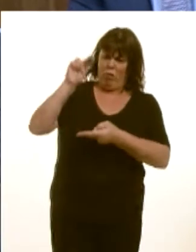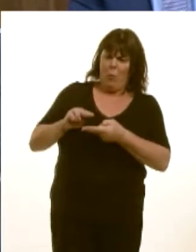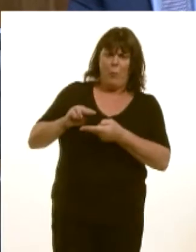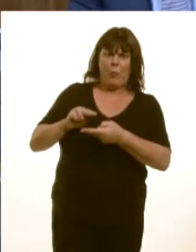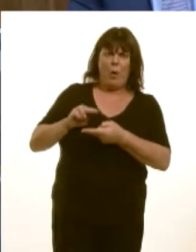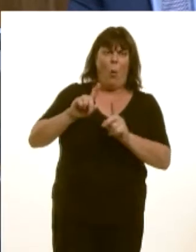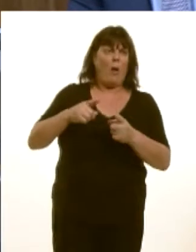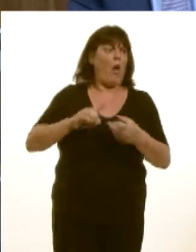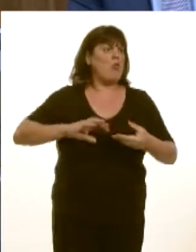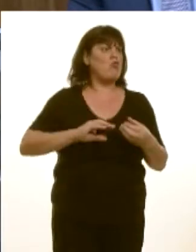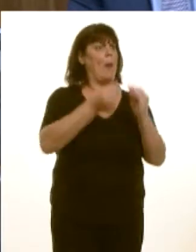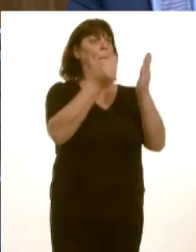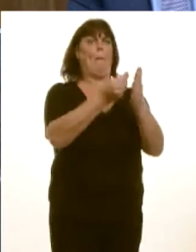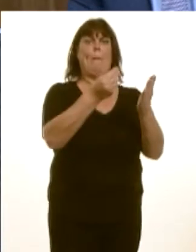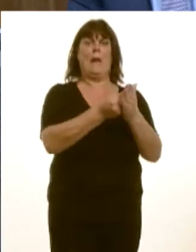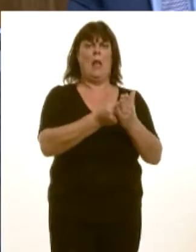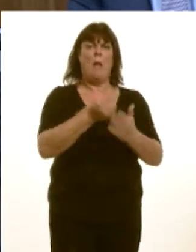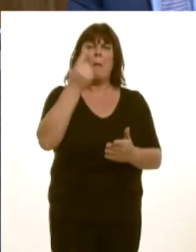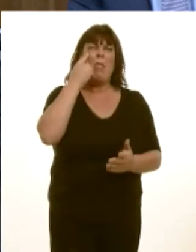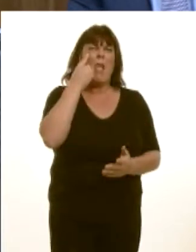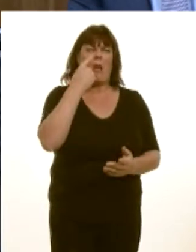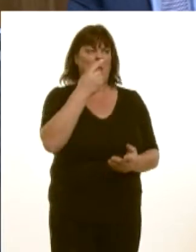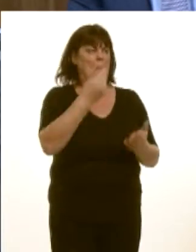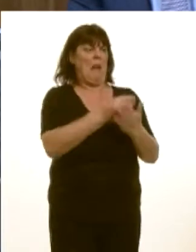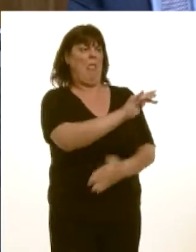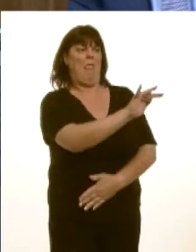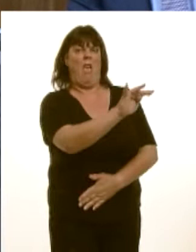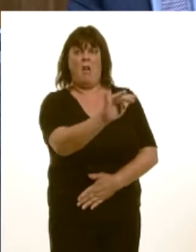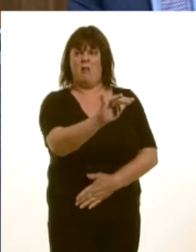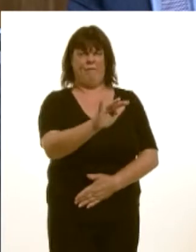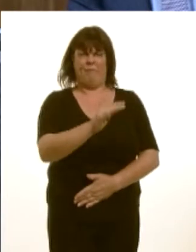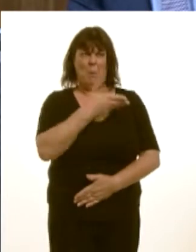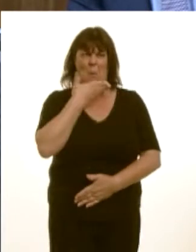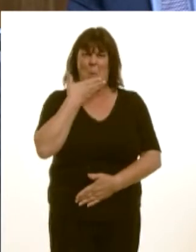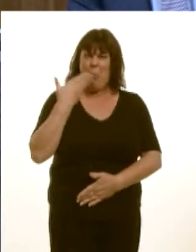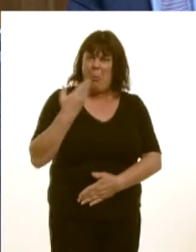up money—I know that he thinks that there is a magic money tree somewhere—which means that difficult decisions have to be taken.